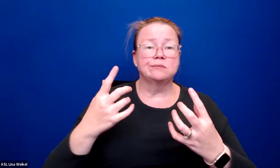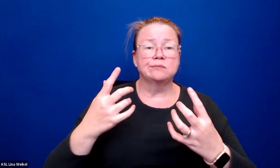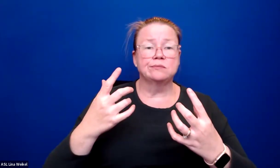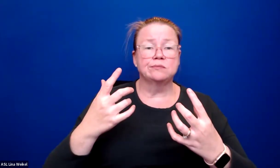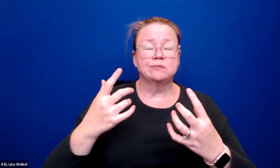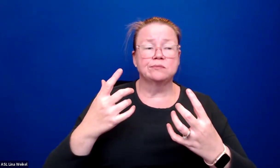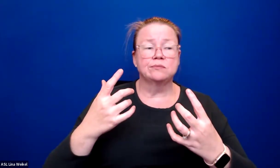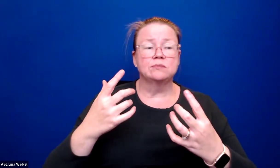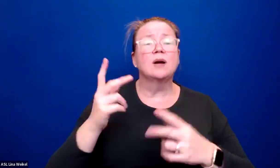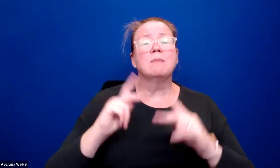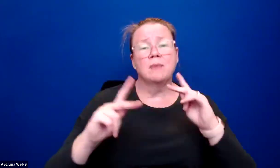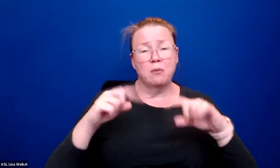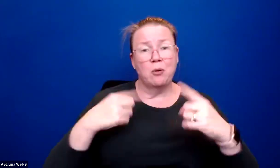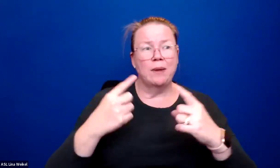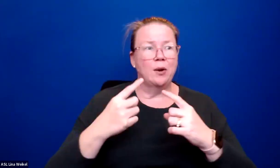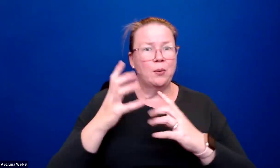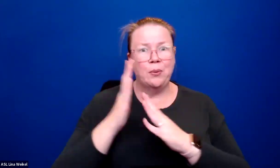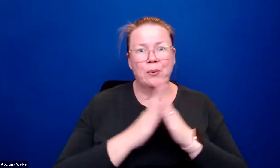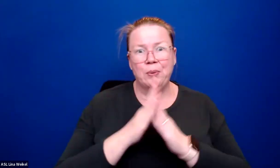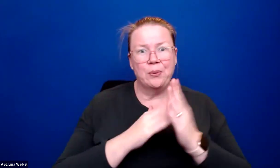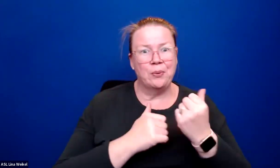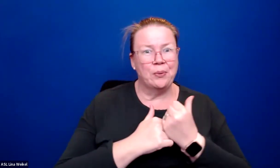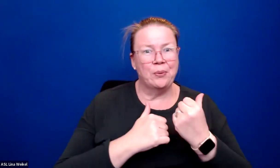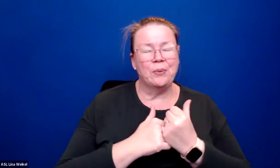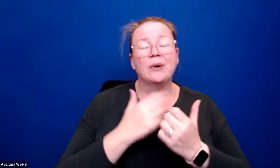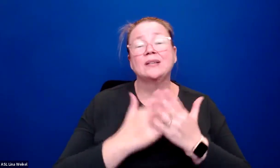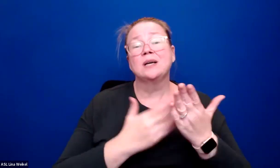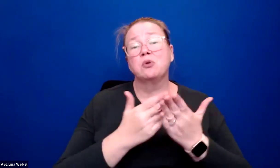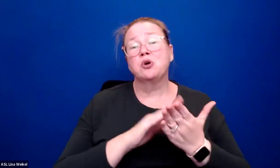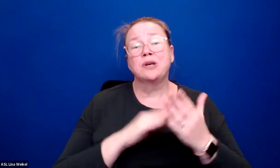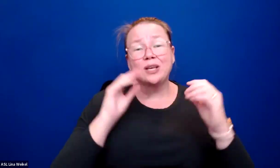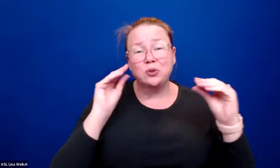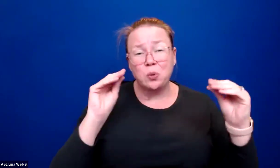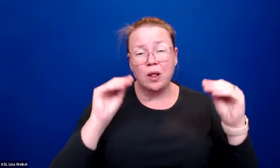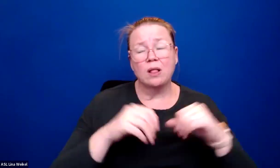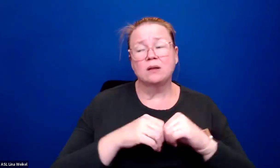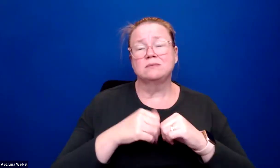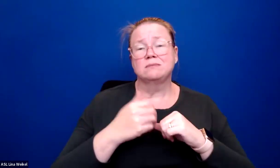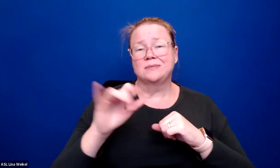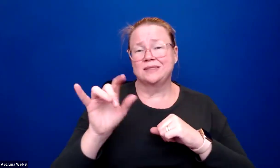Elissa w/ APRIL: Folks have been raving about them. There was, you know, some cooking tutorials and things like that.